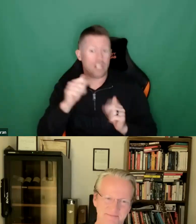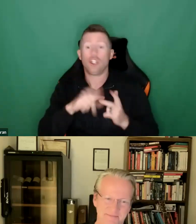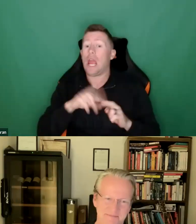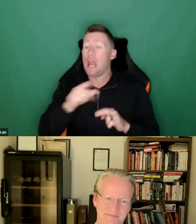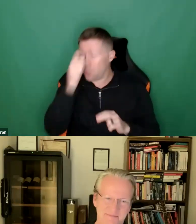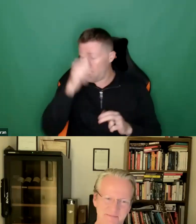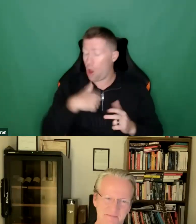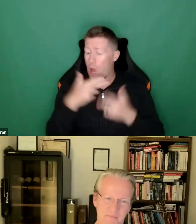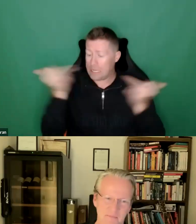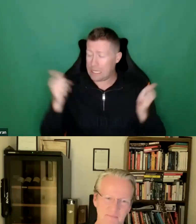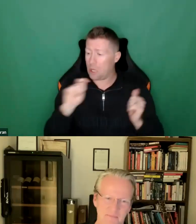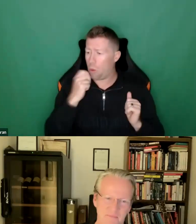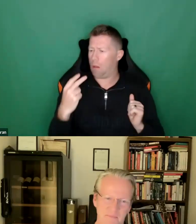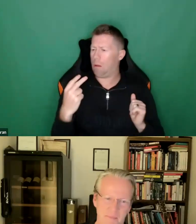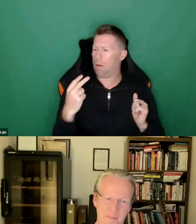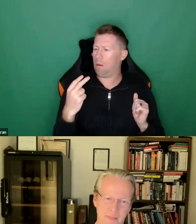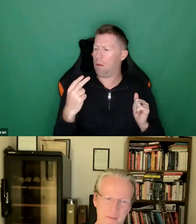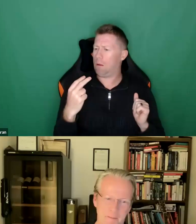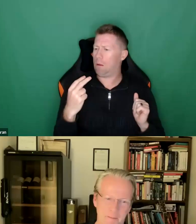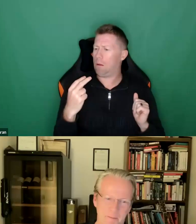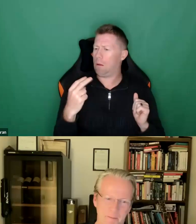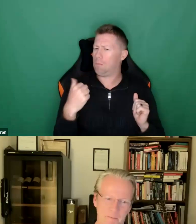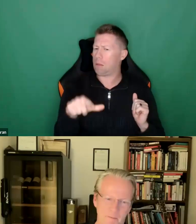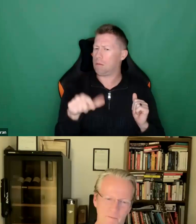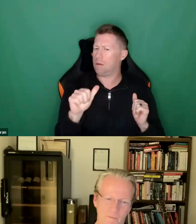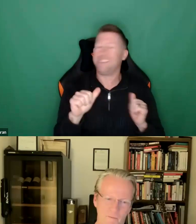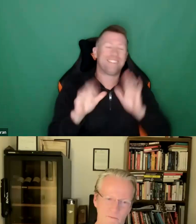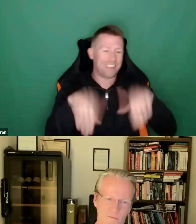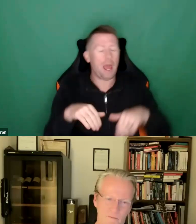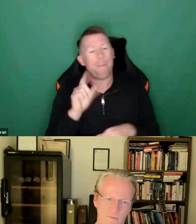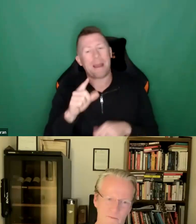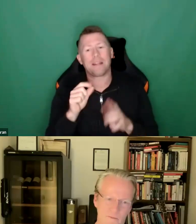Just so you officially know, we did sing happy birthday